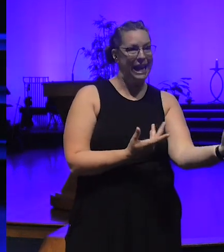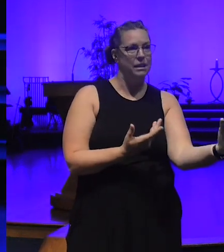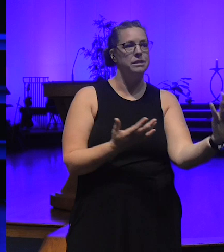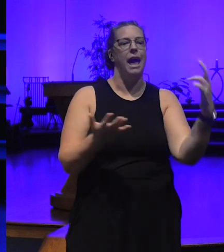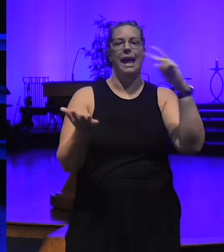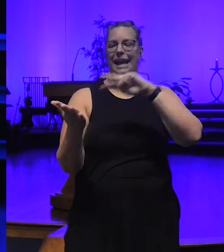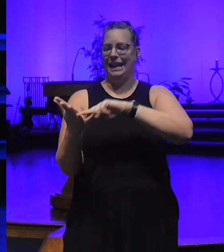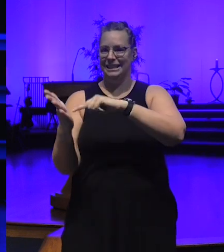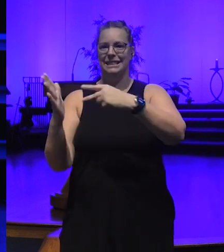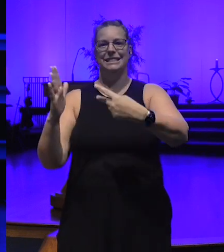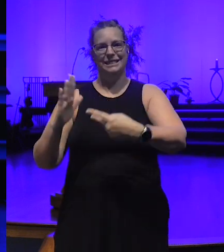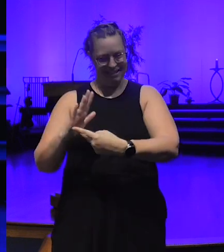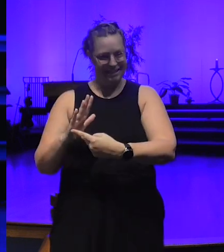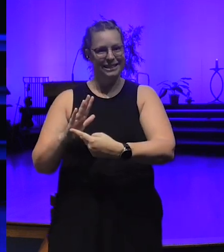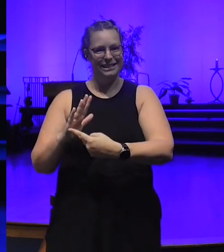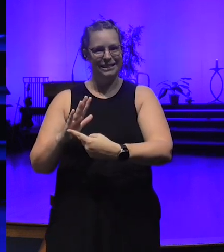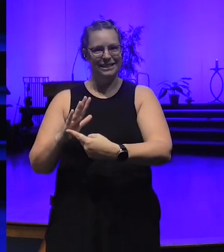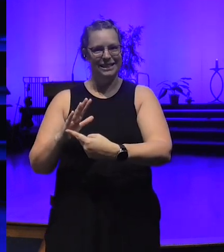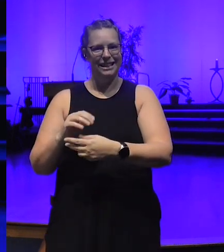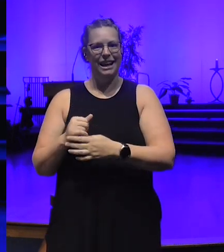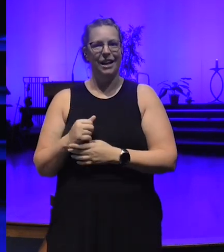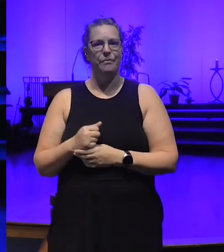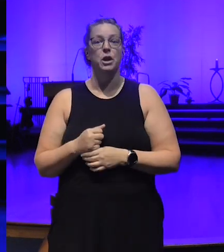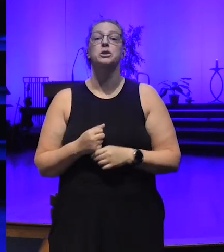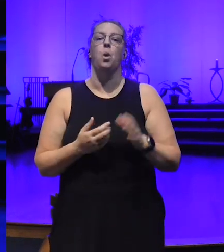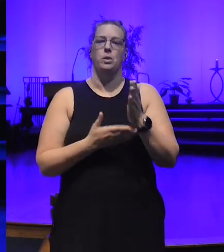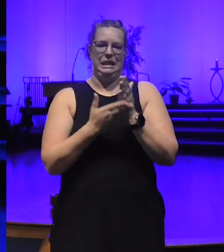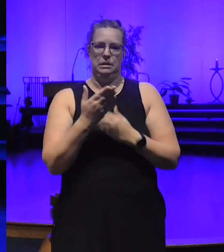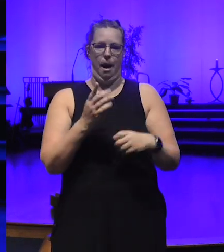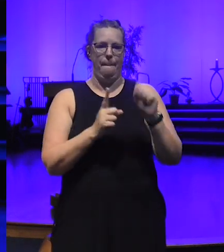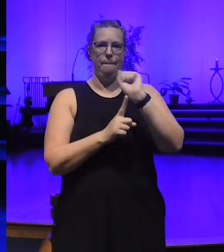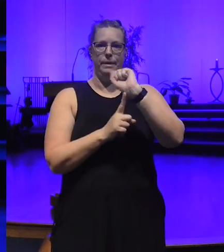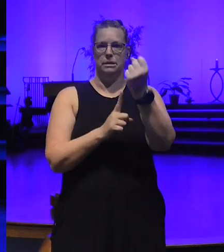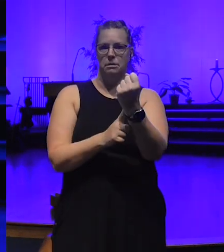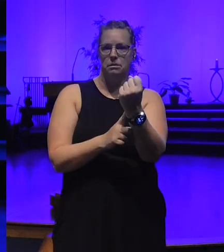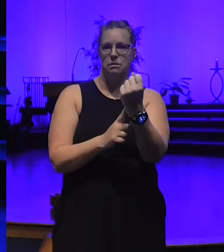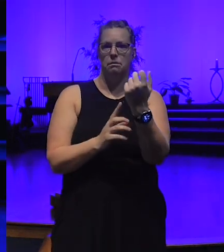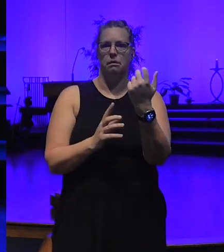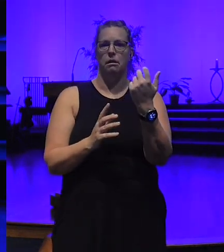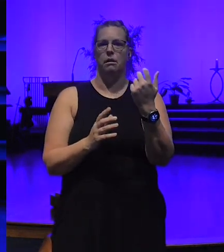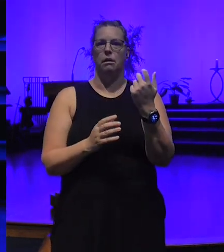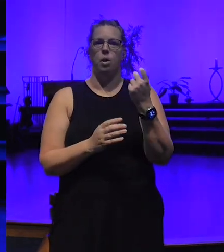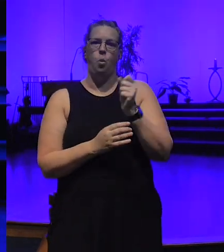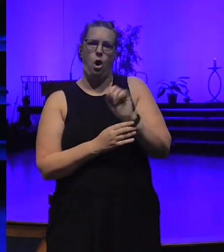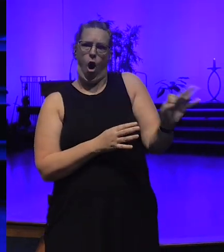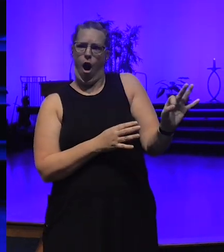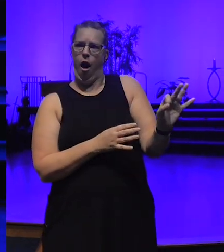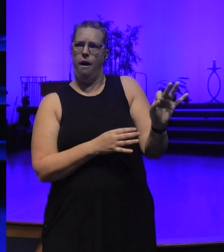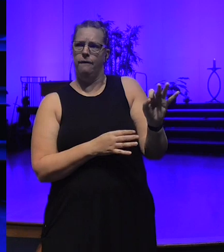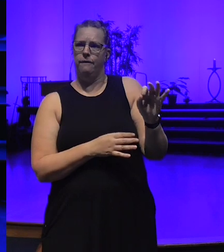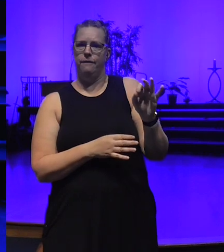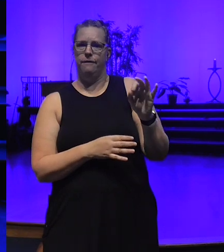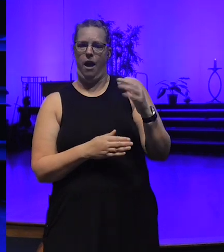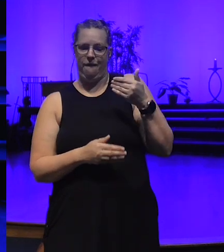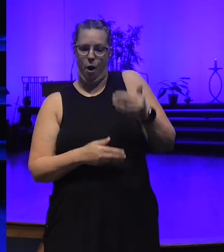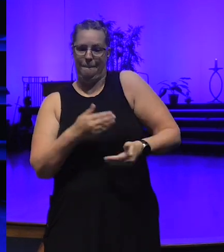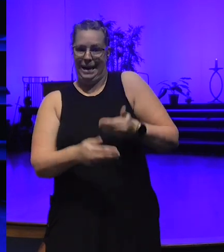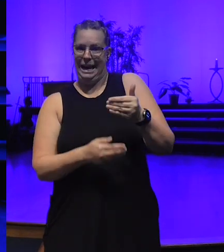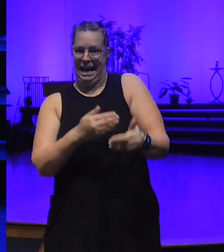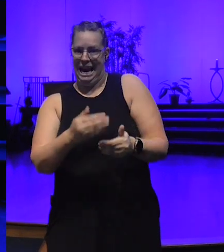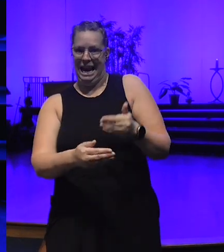something or someone or a circumstance is taking you off your pace move back into your own Groove